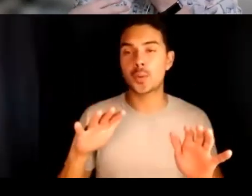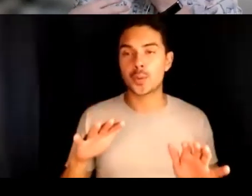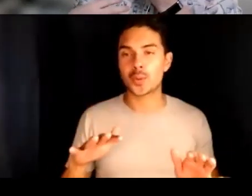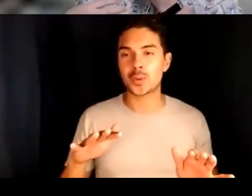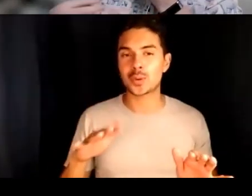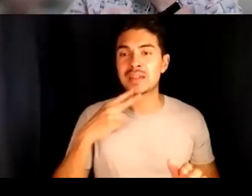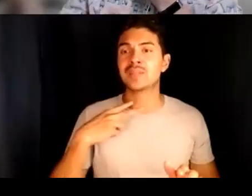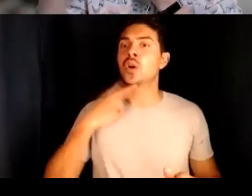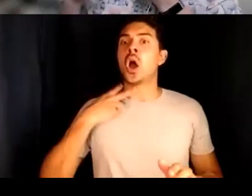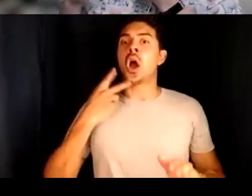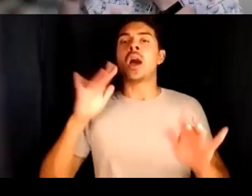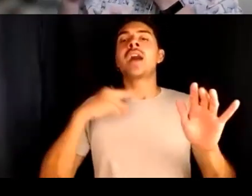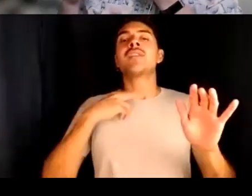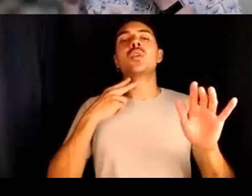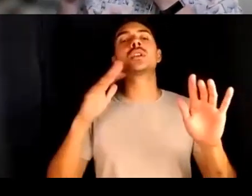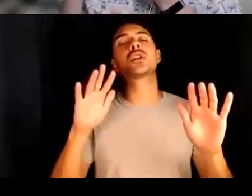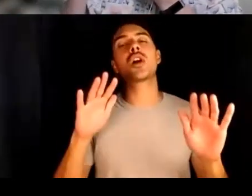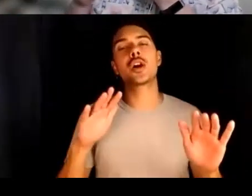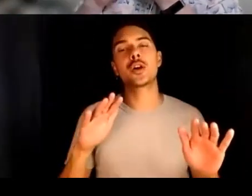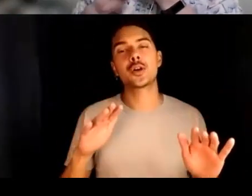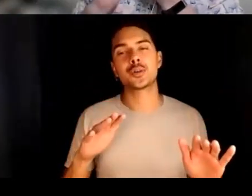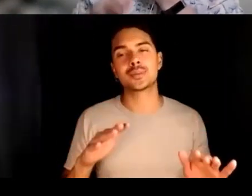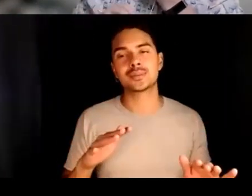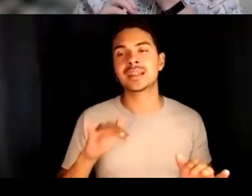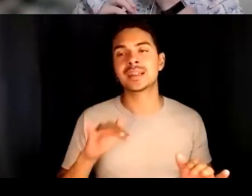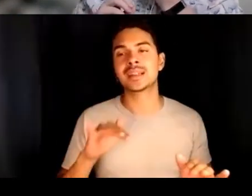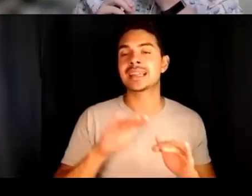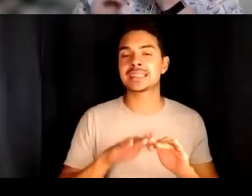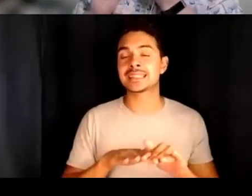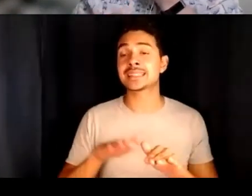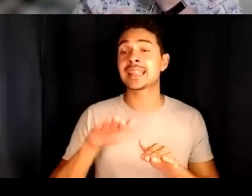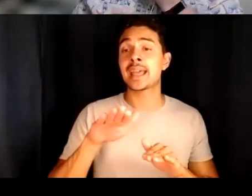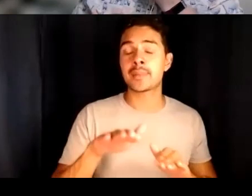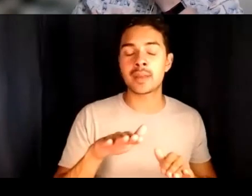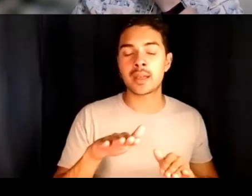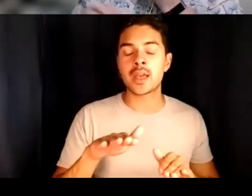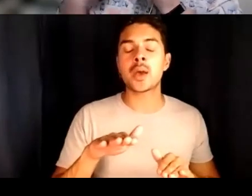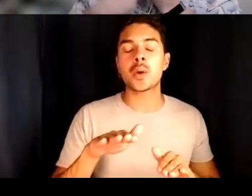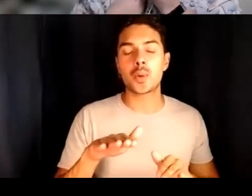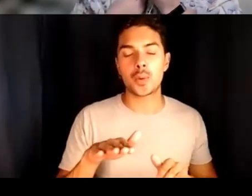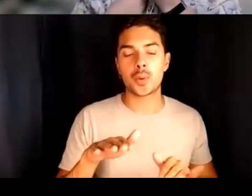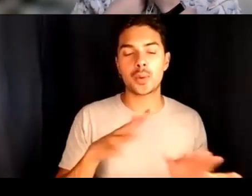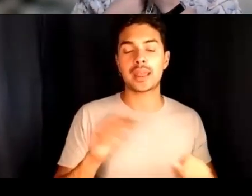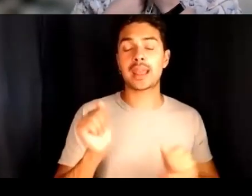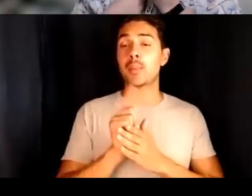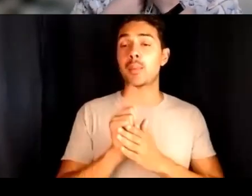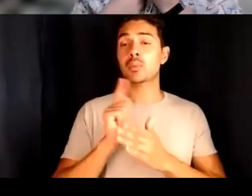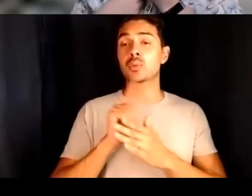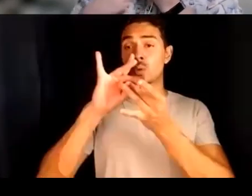So again, that step of taking a moment to get grounded, to make sure your needs are met